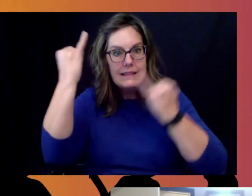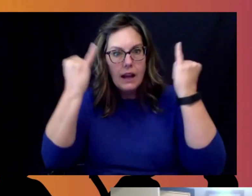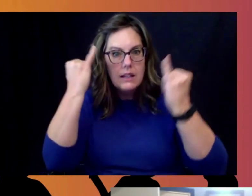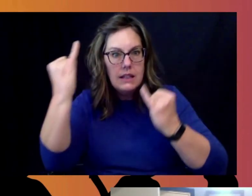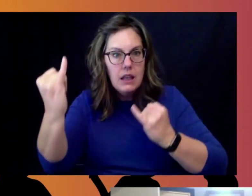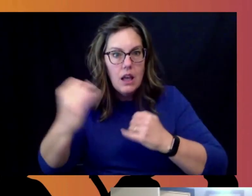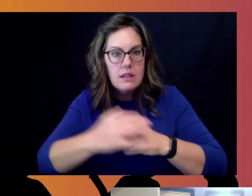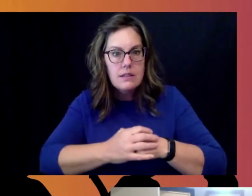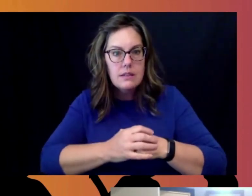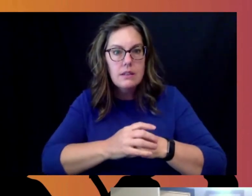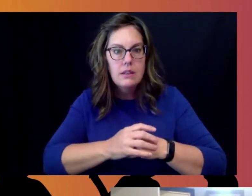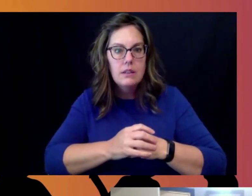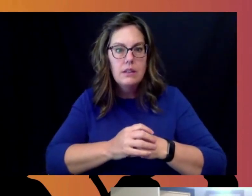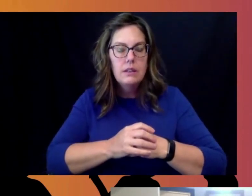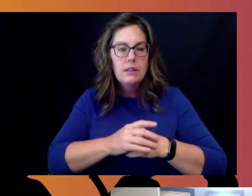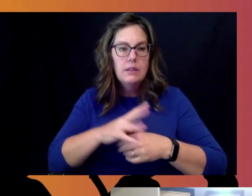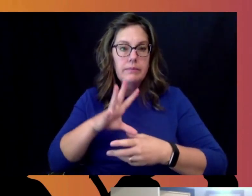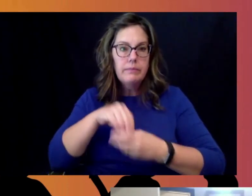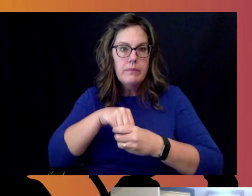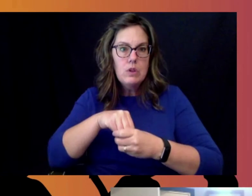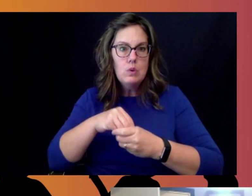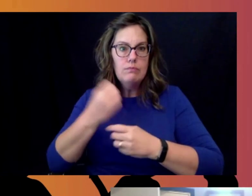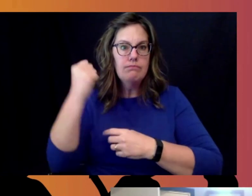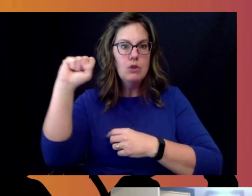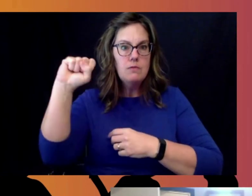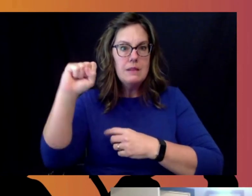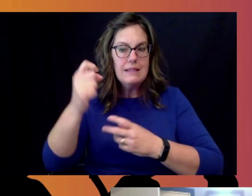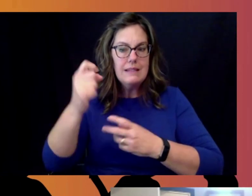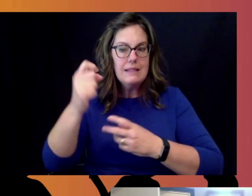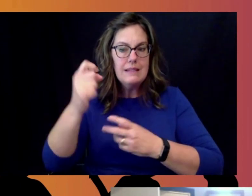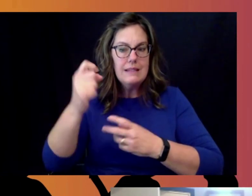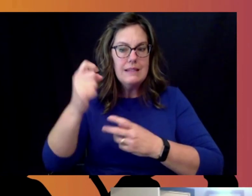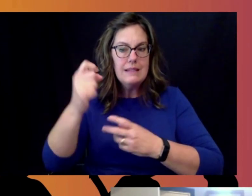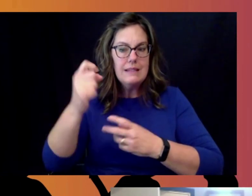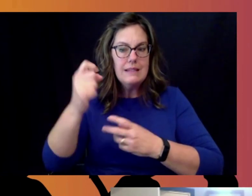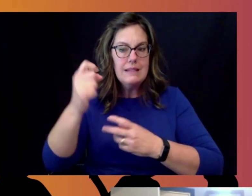that you know i learned so much from i learned so much from and we all benefit so much from